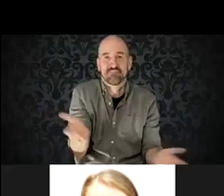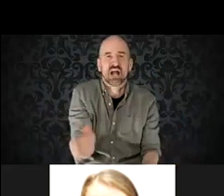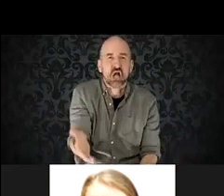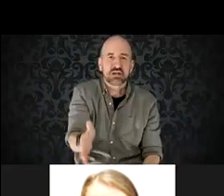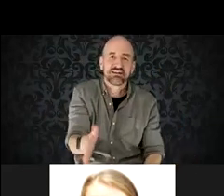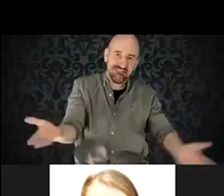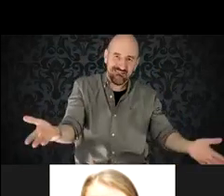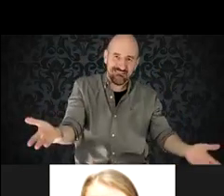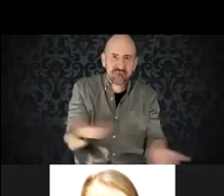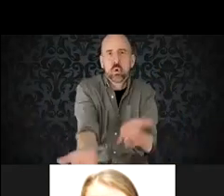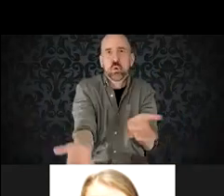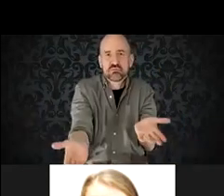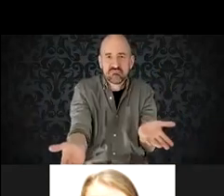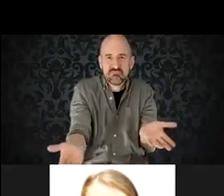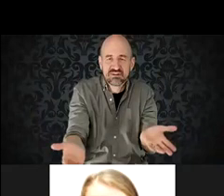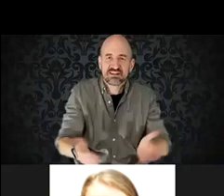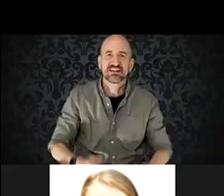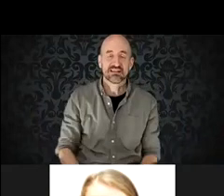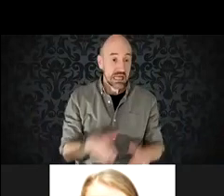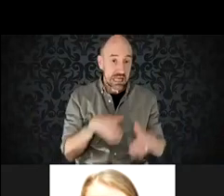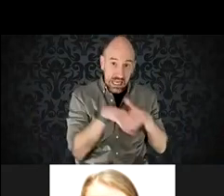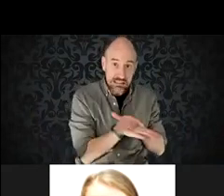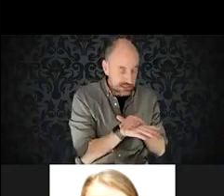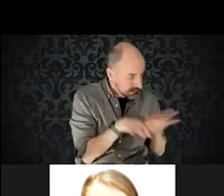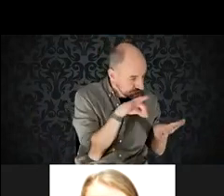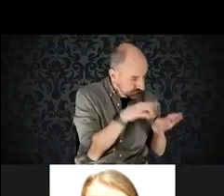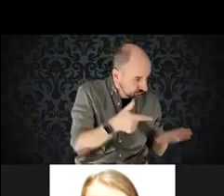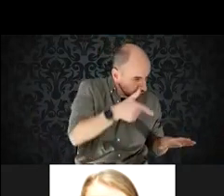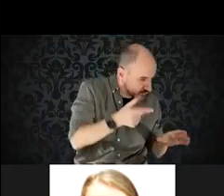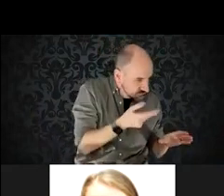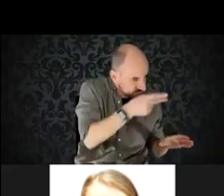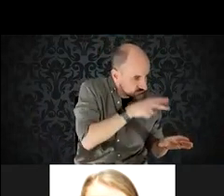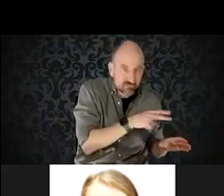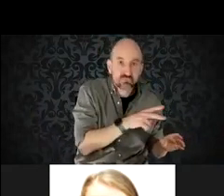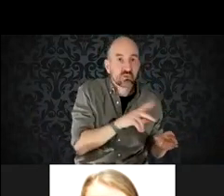textures, play with plants, play with colour et cetera. If I told you that there